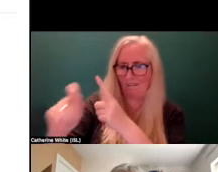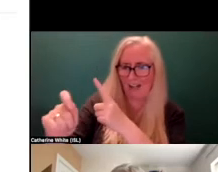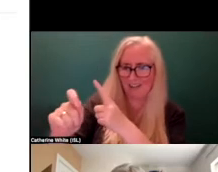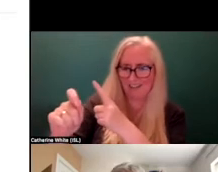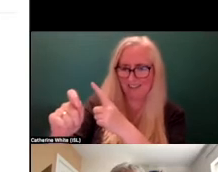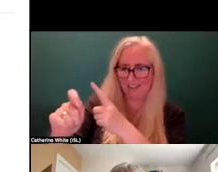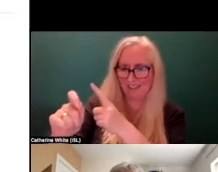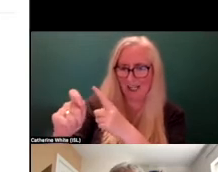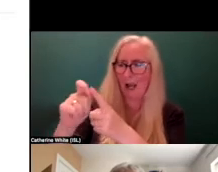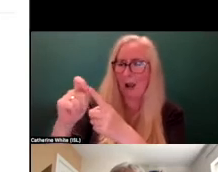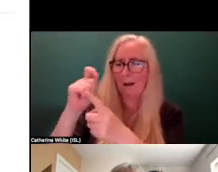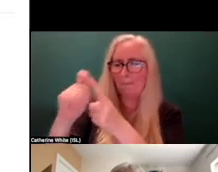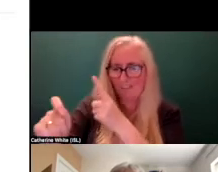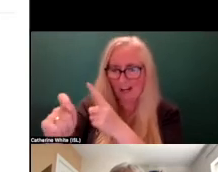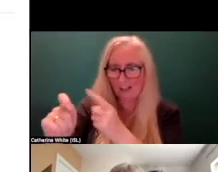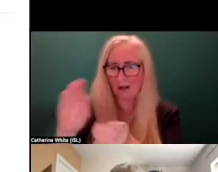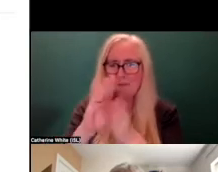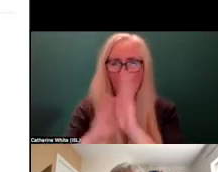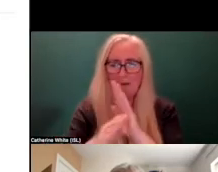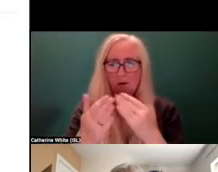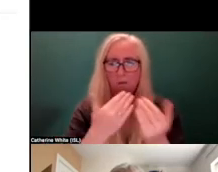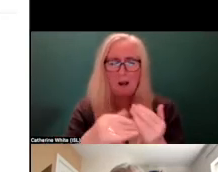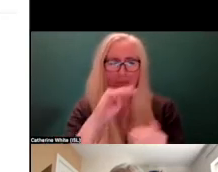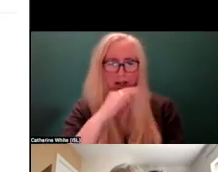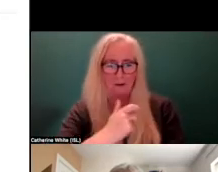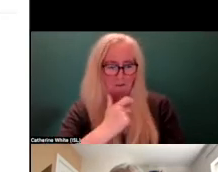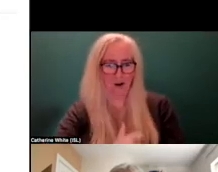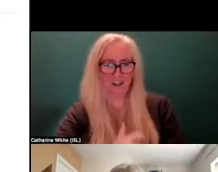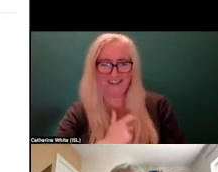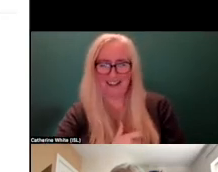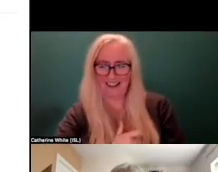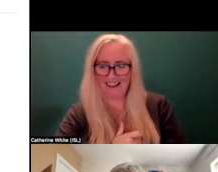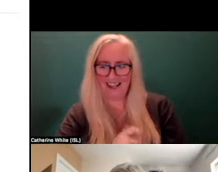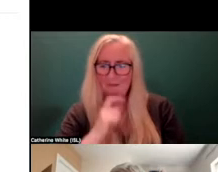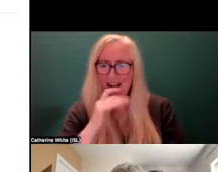professional, and professionalise what it means to be personal.